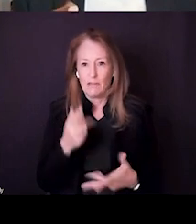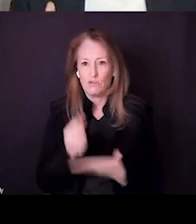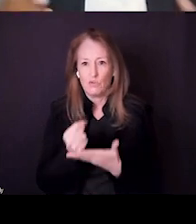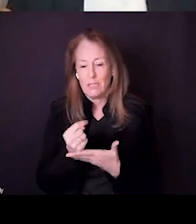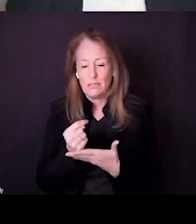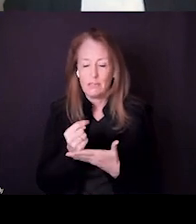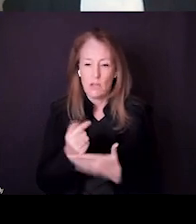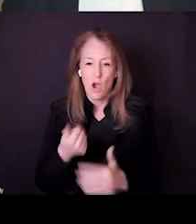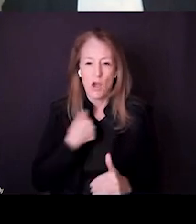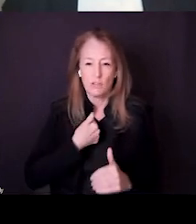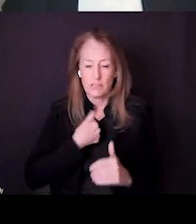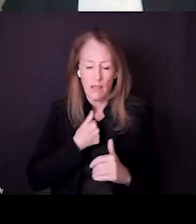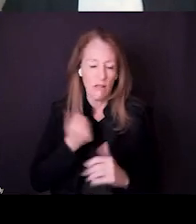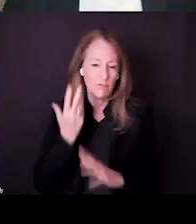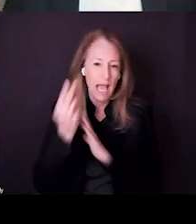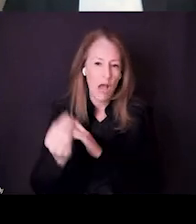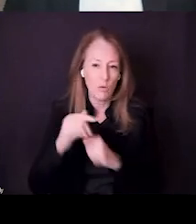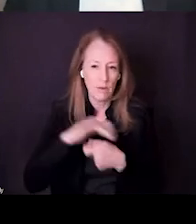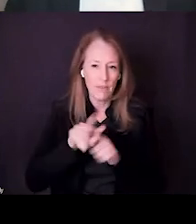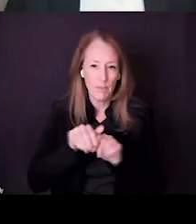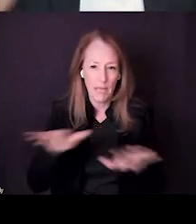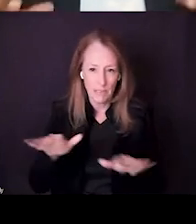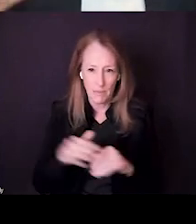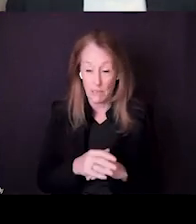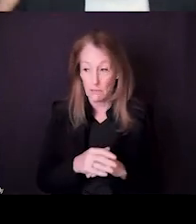IF WE CANNOT TREAT OUR WAY OUT OF IT, WHAT DO WE DO? THAT IS WHAT